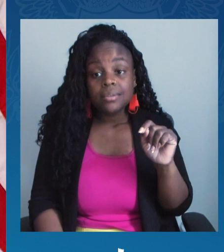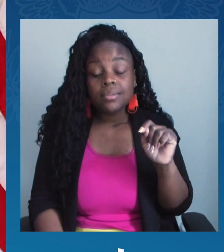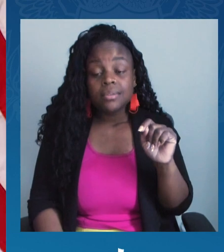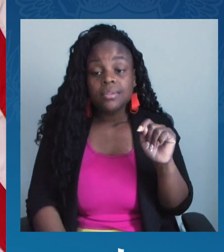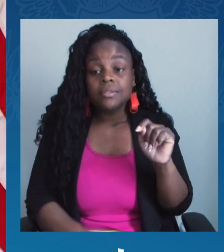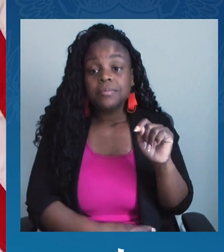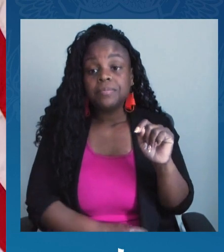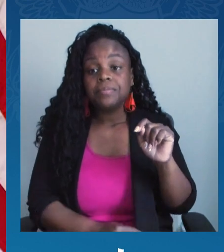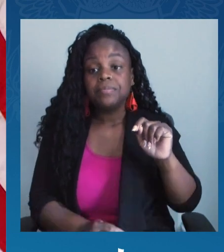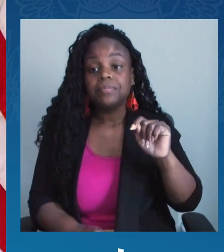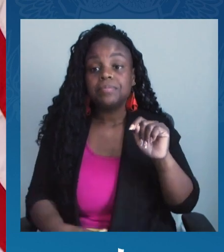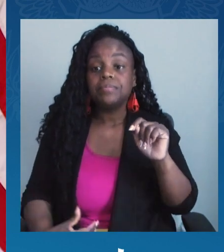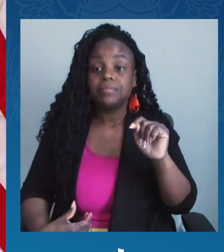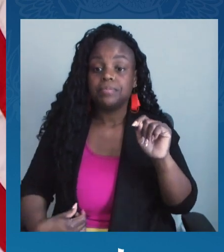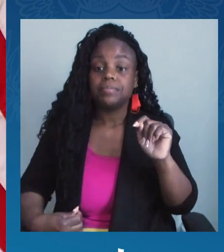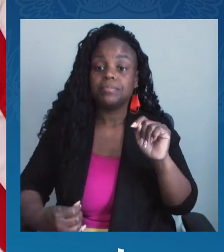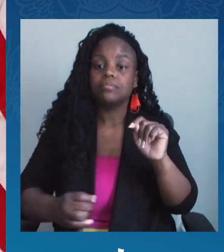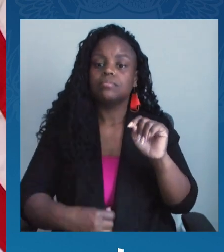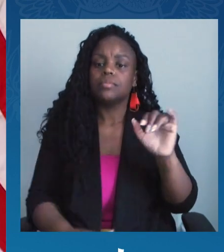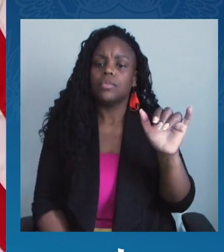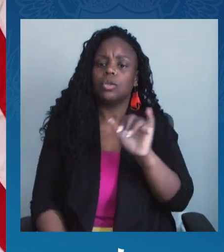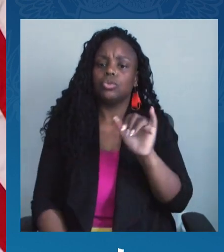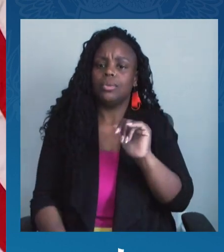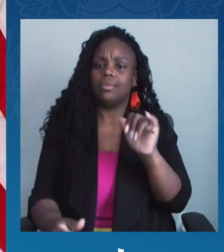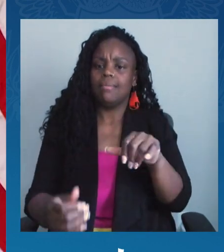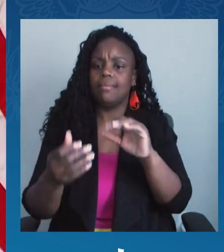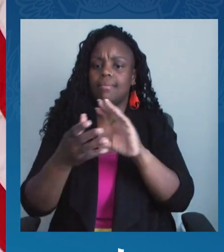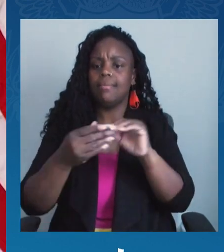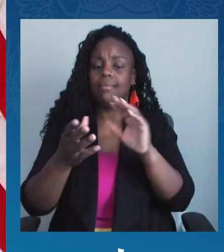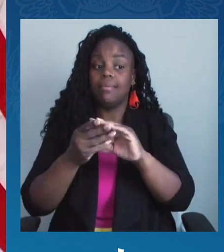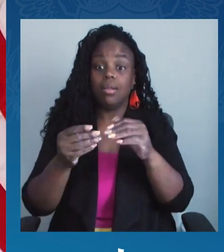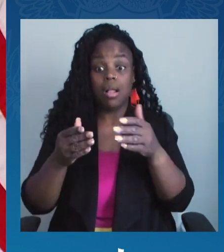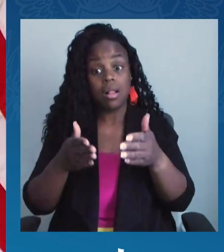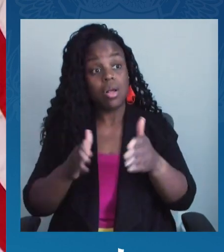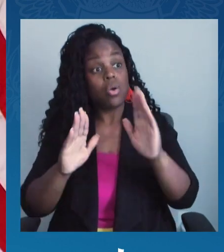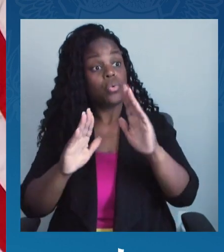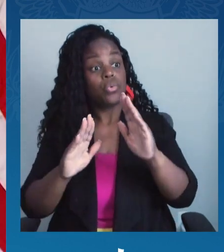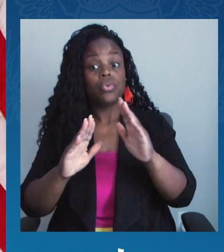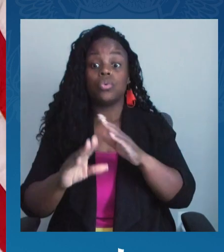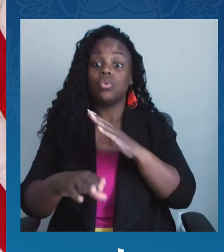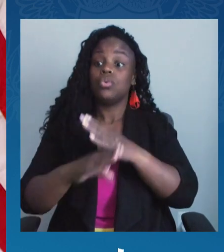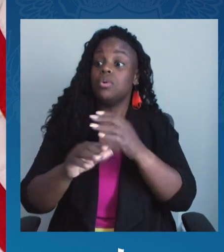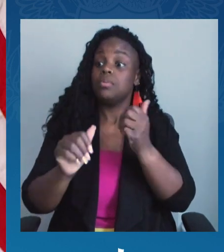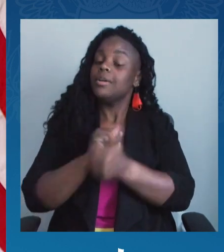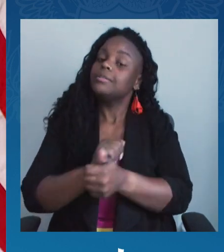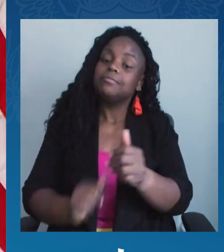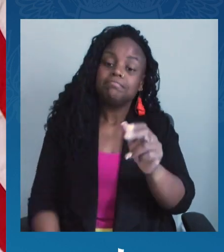He has also said he will not allow it to get in the way of passing the Women's Protection Health Protection Act.